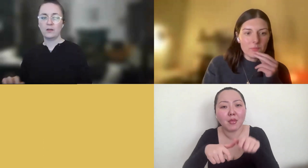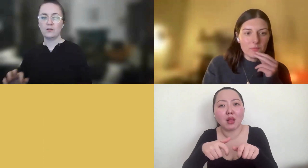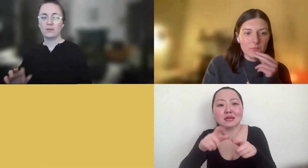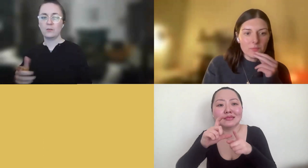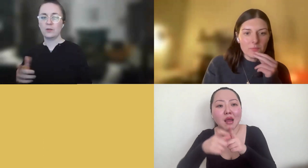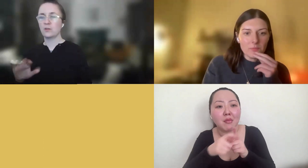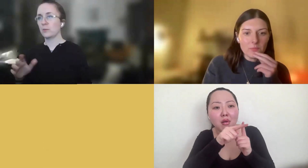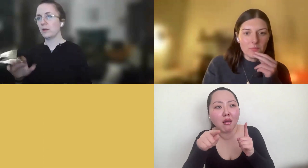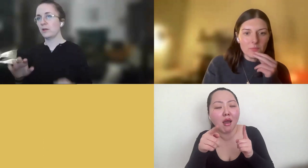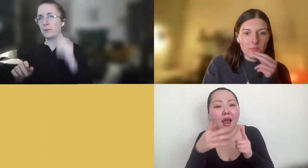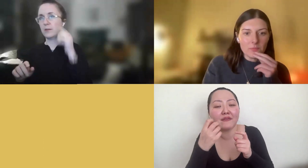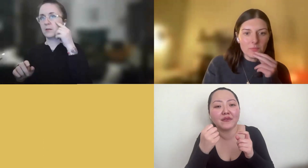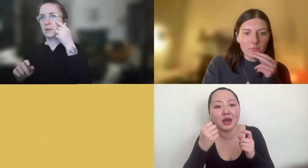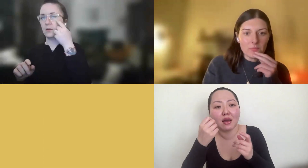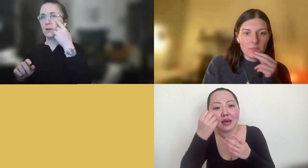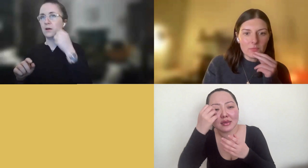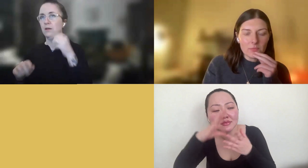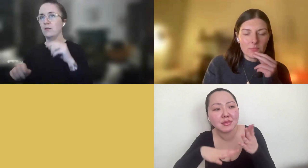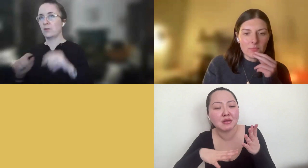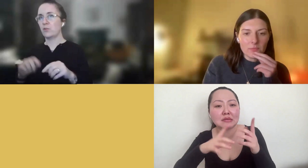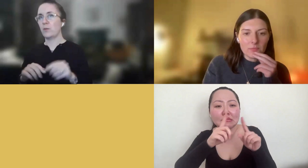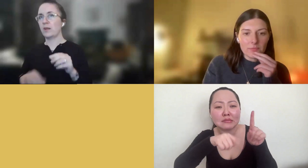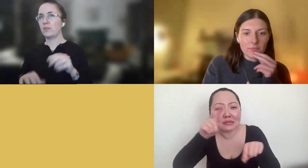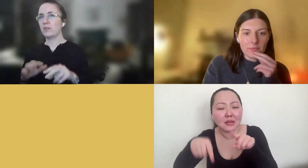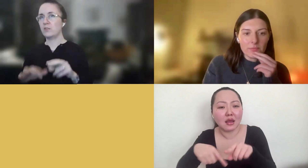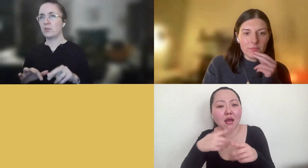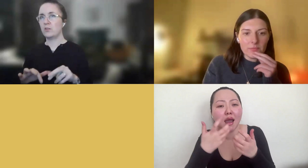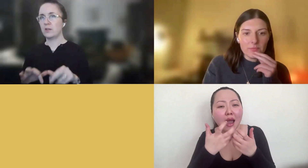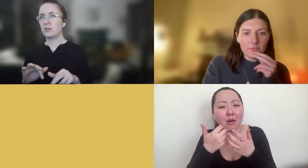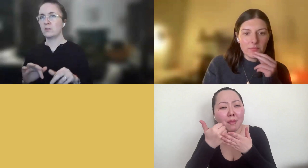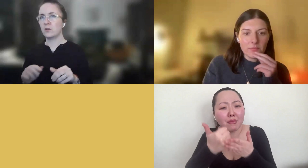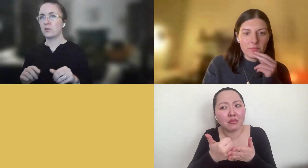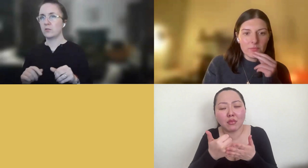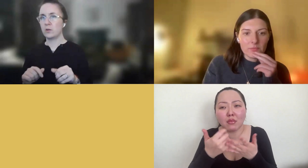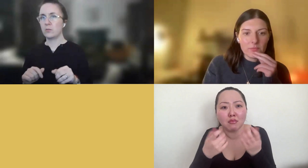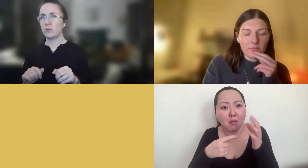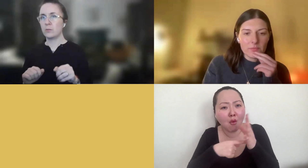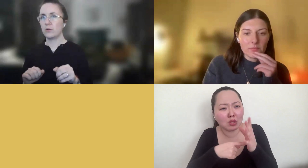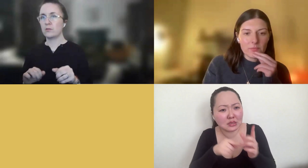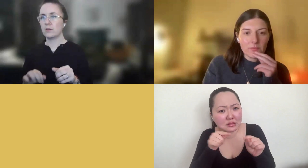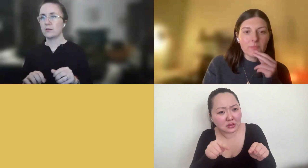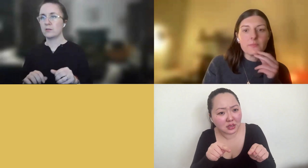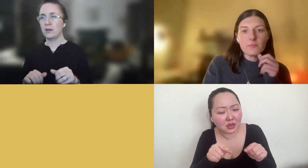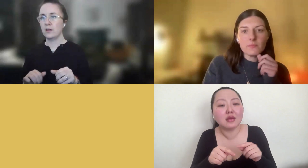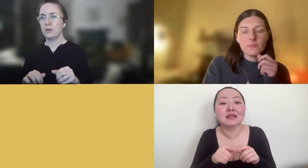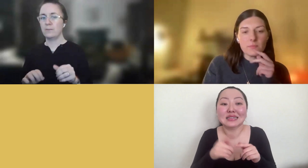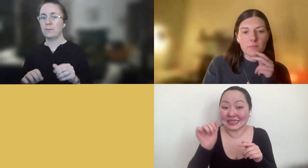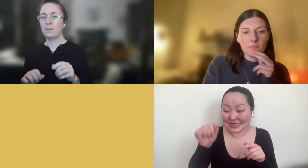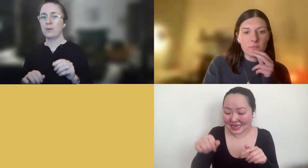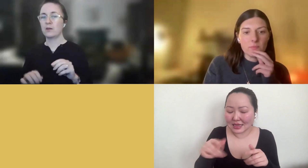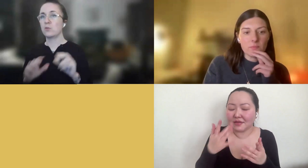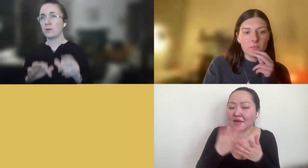I know we will talk about later about advisory. There was a two-stage advisory group. I can talk